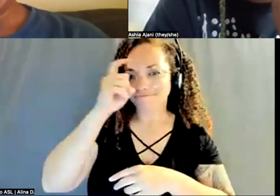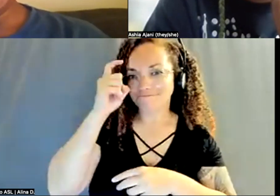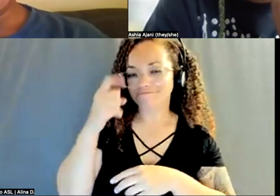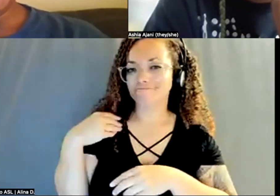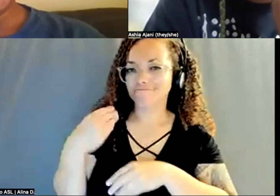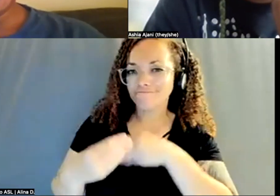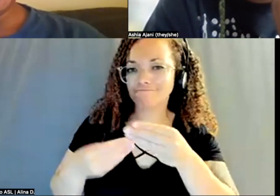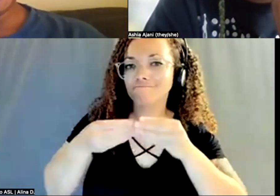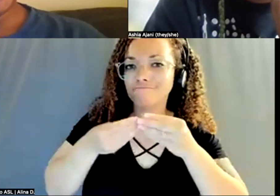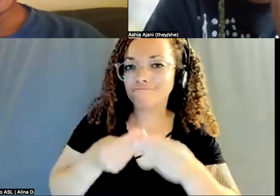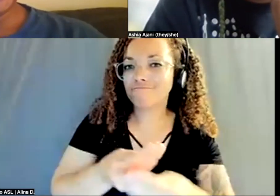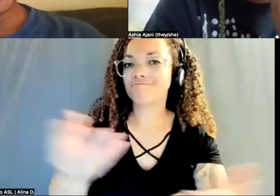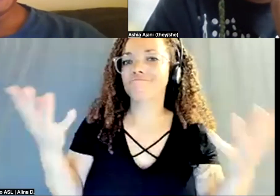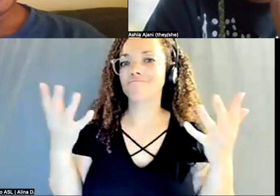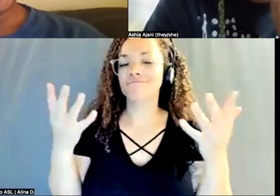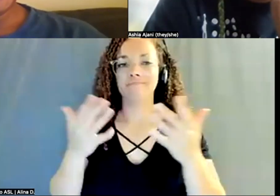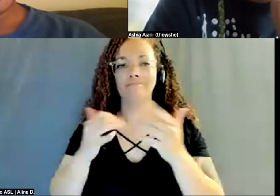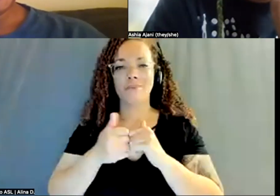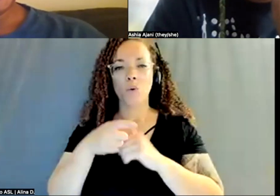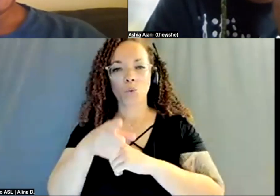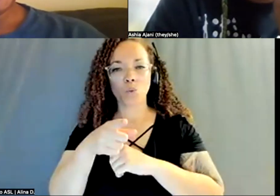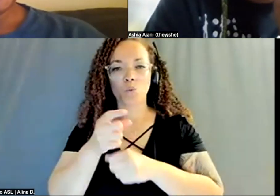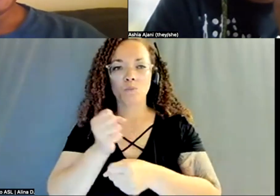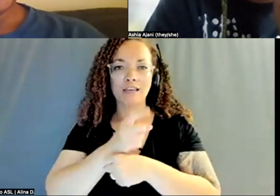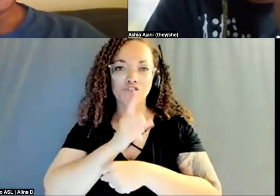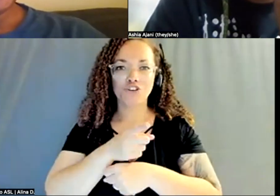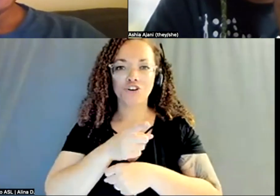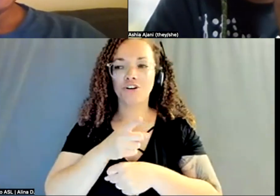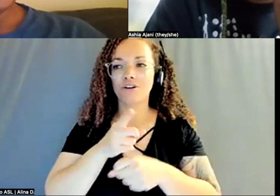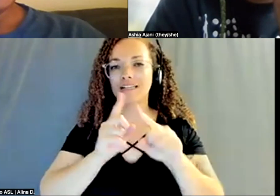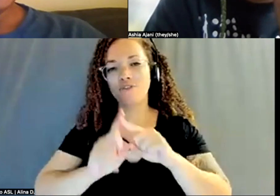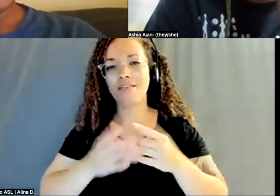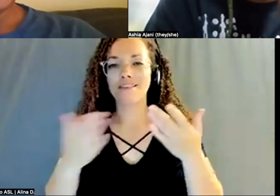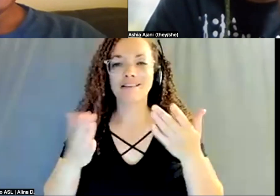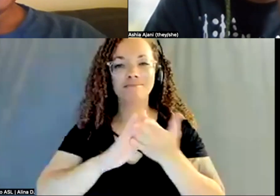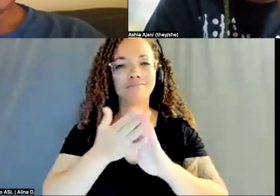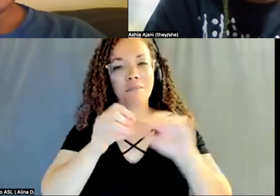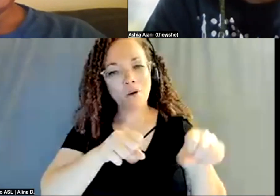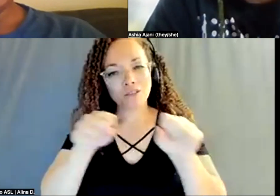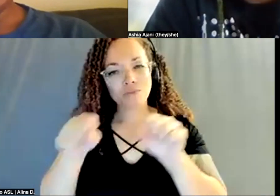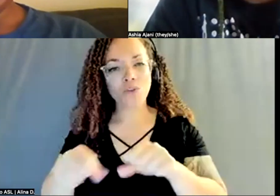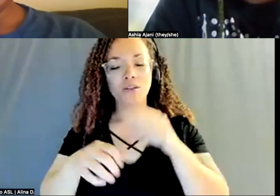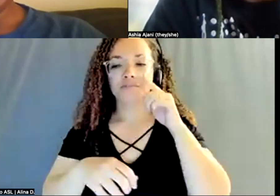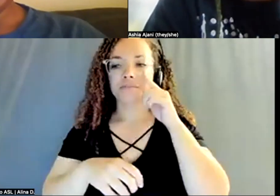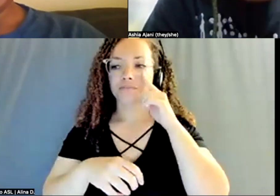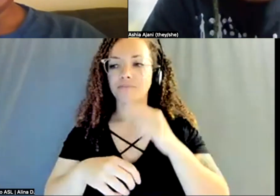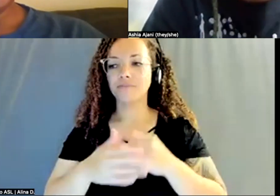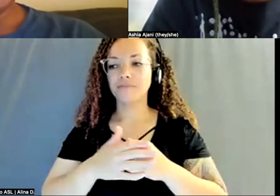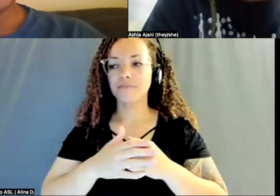of make possible, and also just think like things I think I had like in the back of my head you give